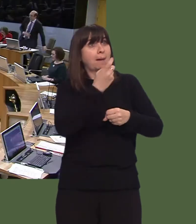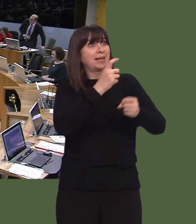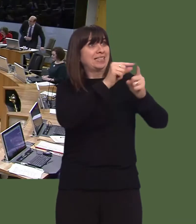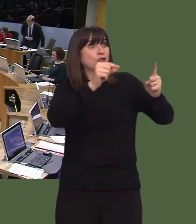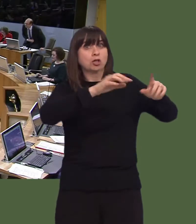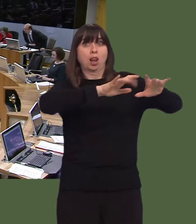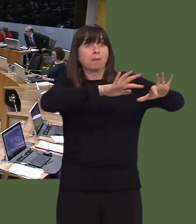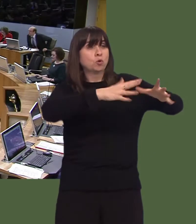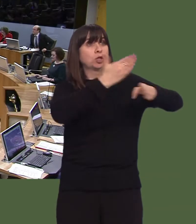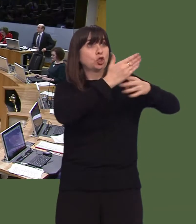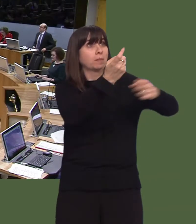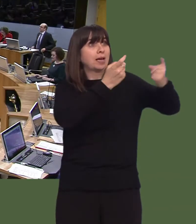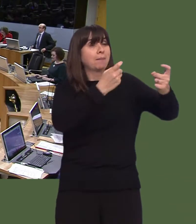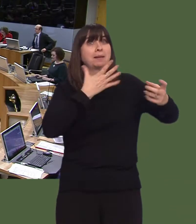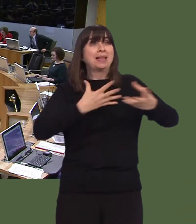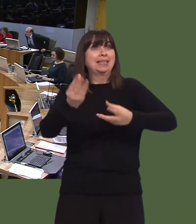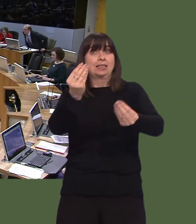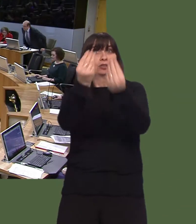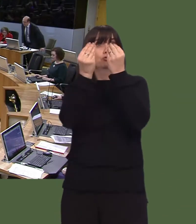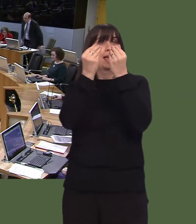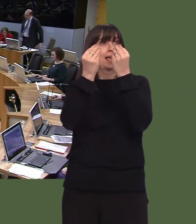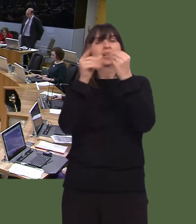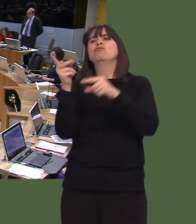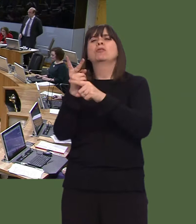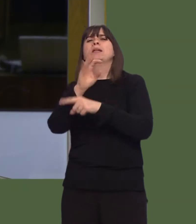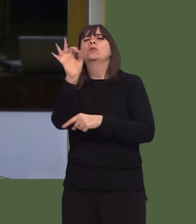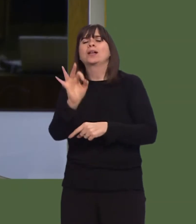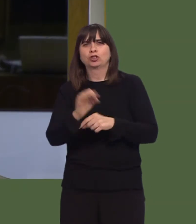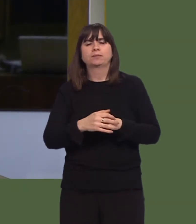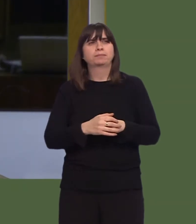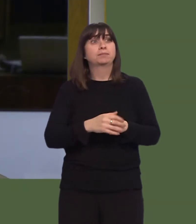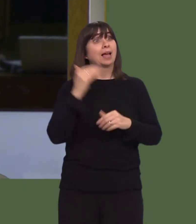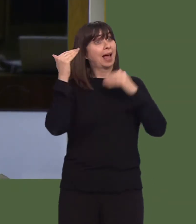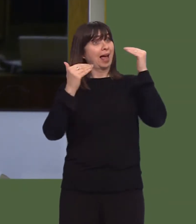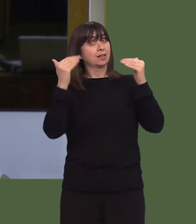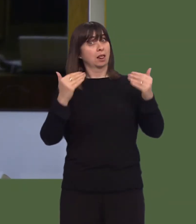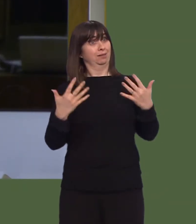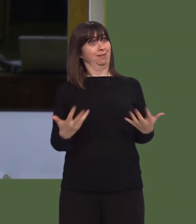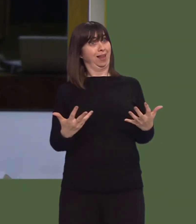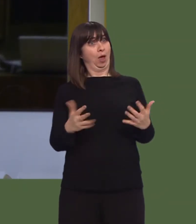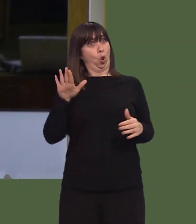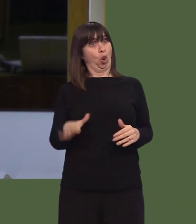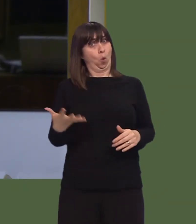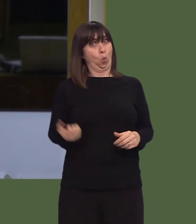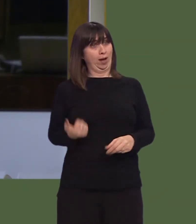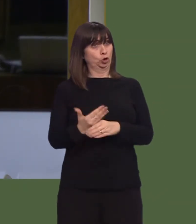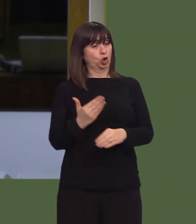Carwyn Jones AM: Sorry, I missed the second part of that question. Mark Reckless AM: Will you provide the opportunities for adults who are currently in low-paid employment